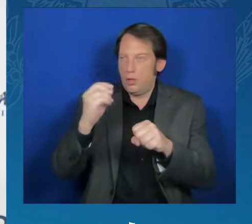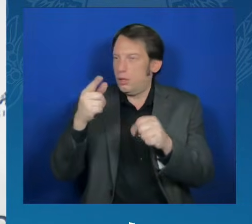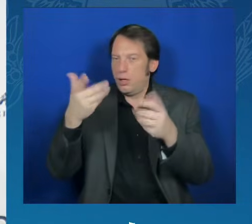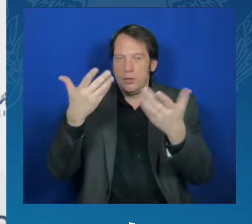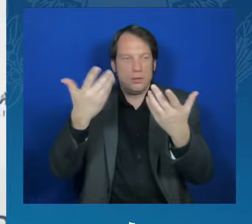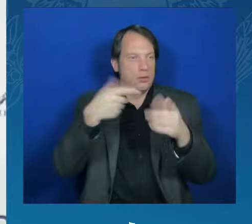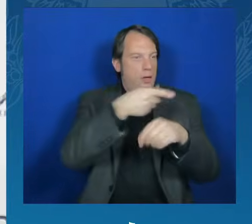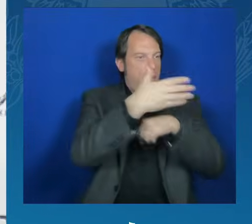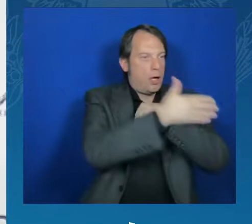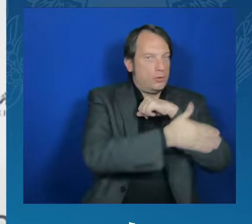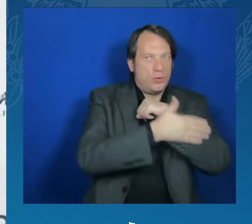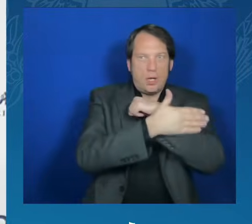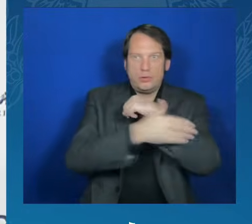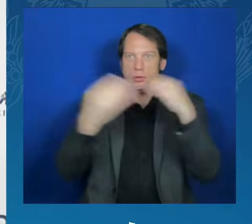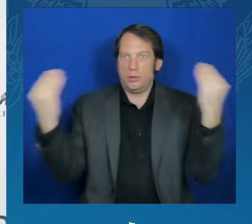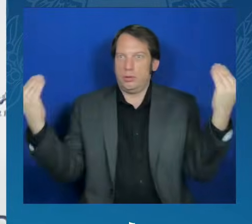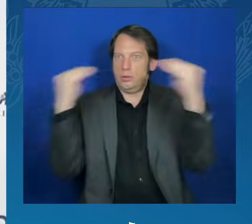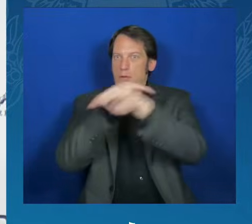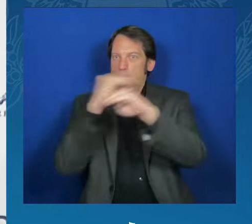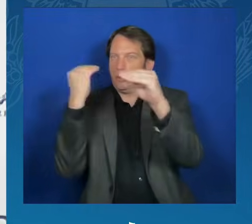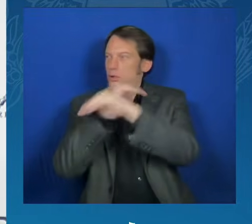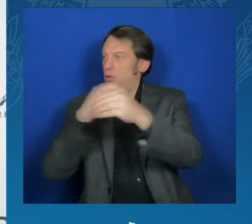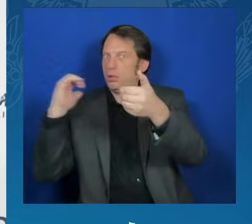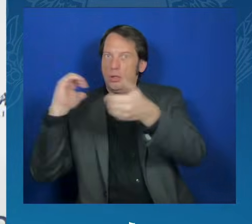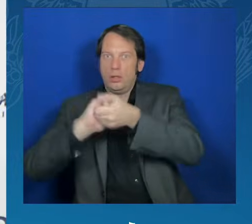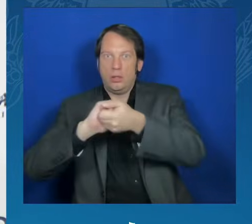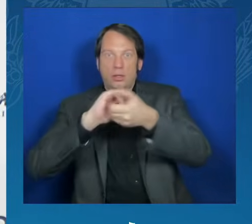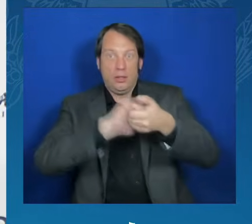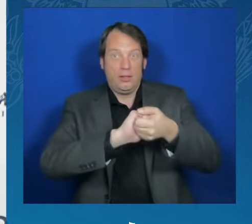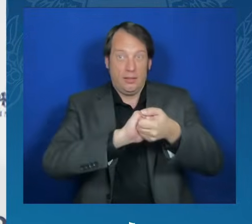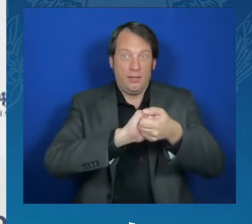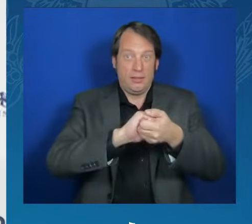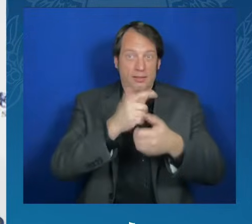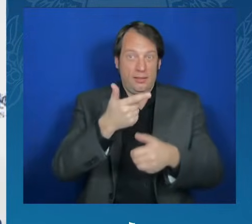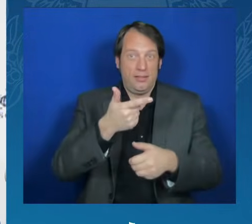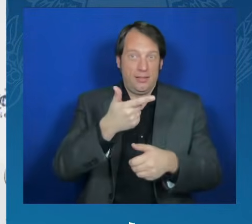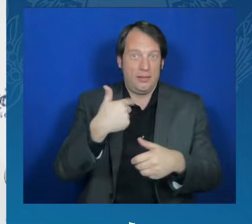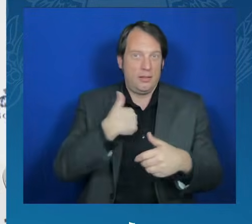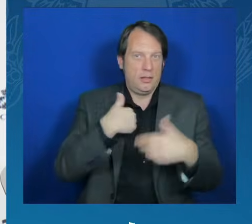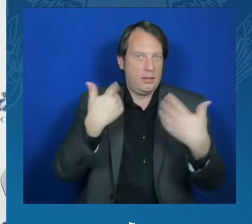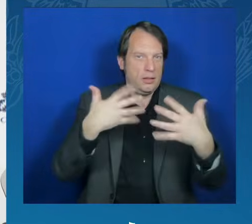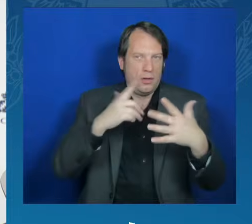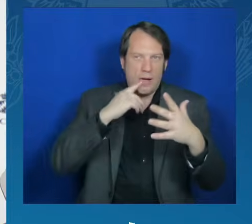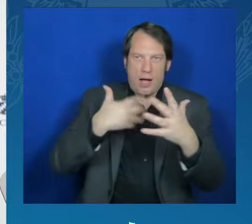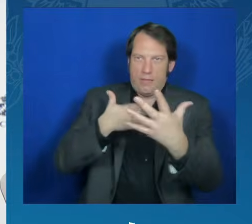Also, I have an impressive U.S. congressional delegation here from both sides of the aisle.